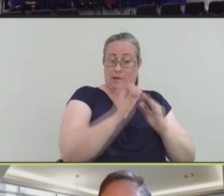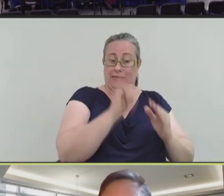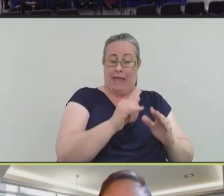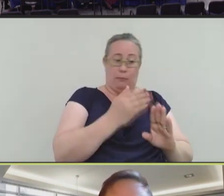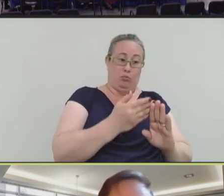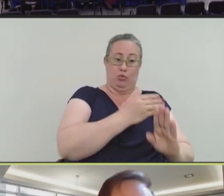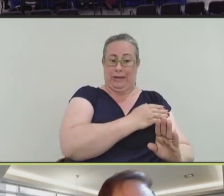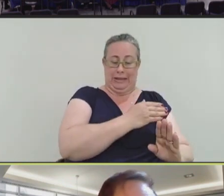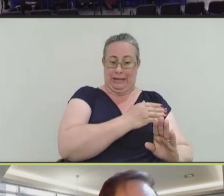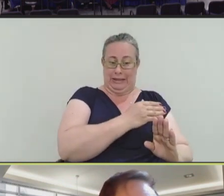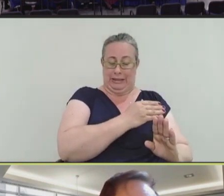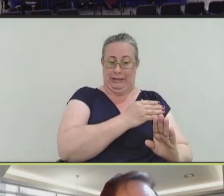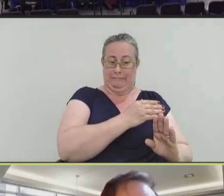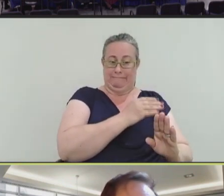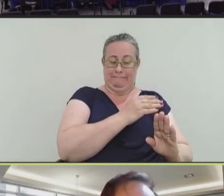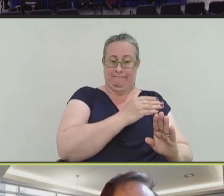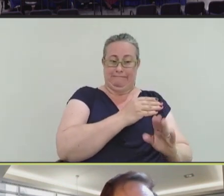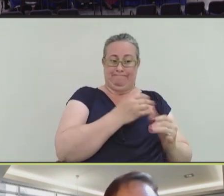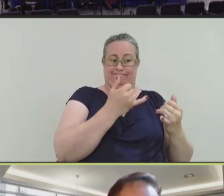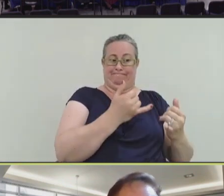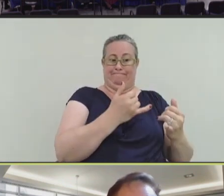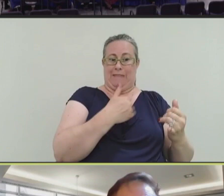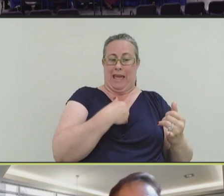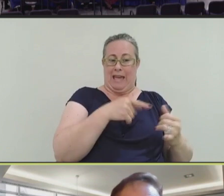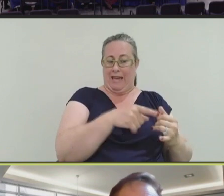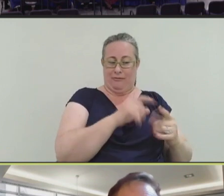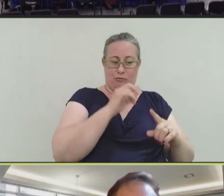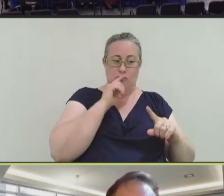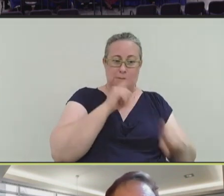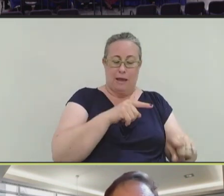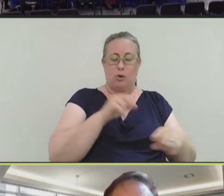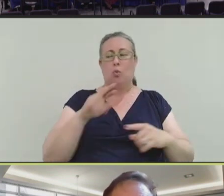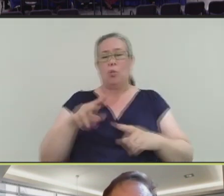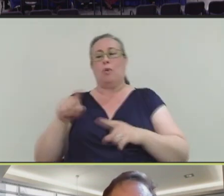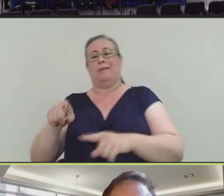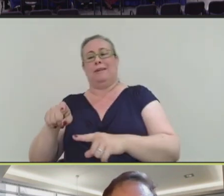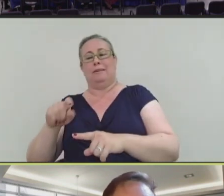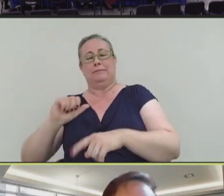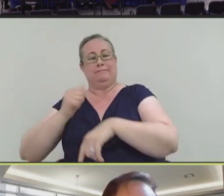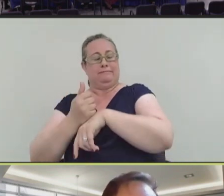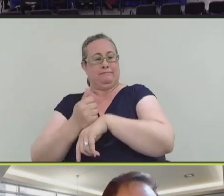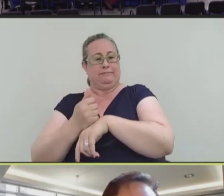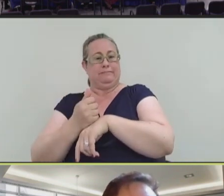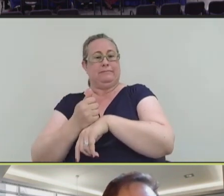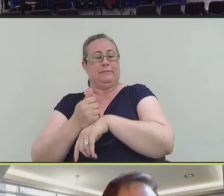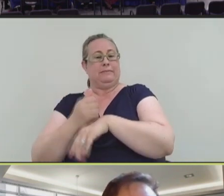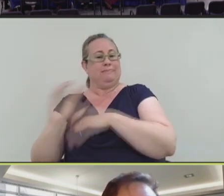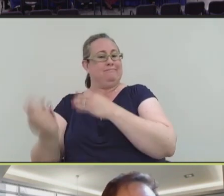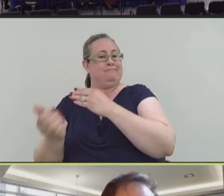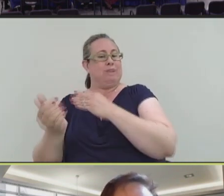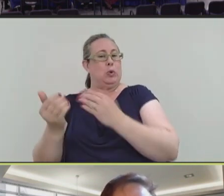one immune response or have an antigen delivery system and management type that will allow you